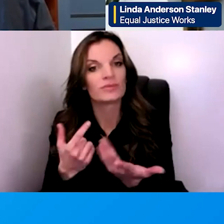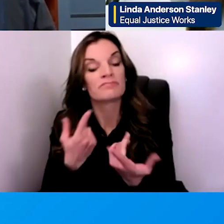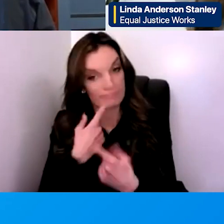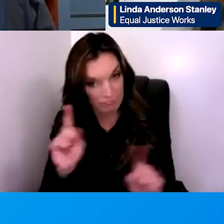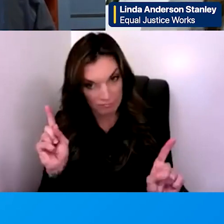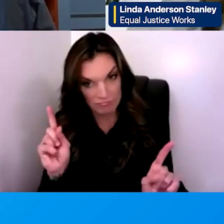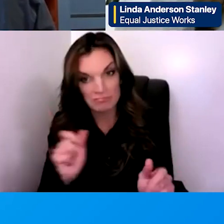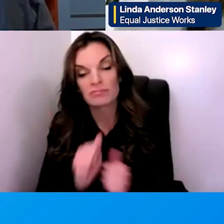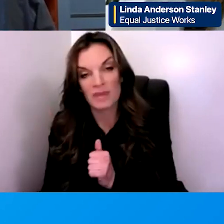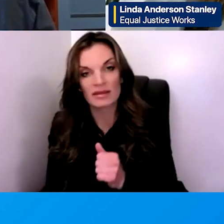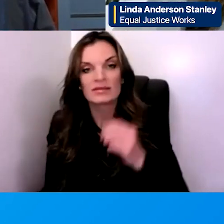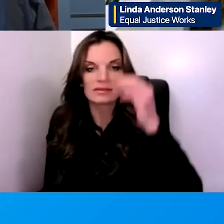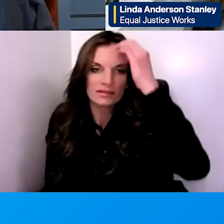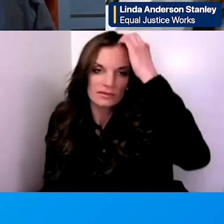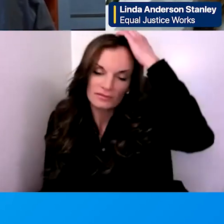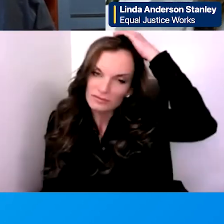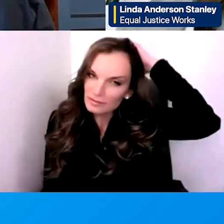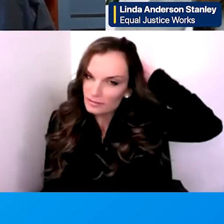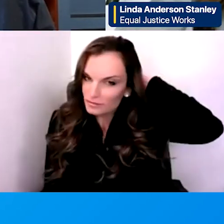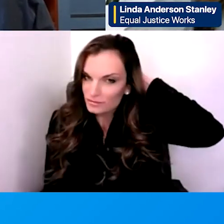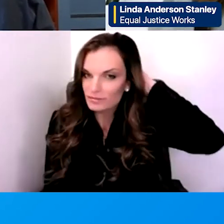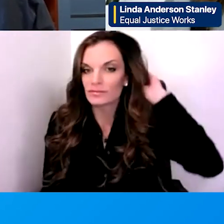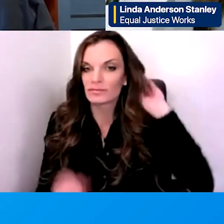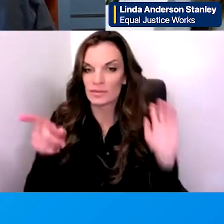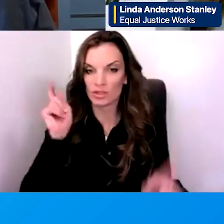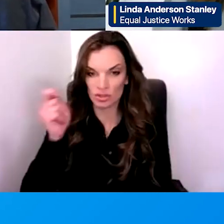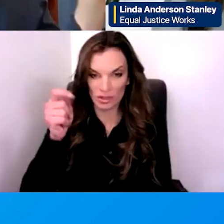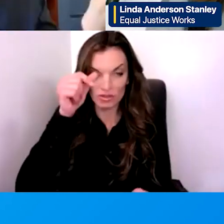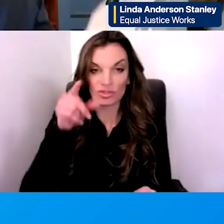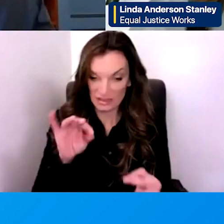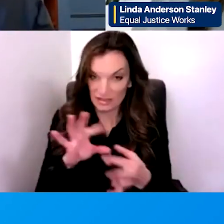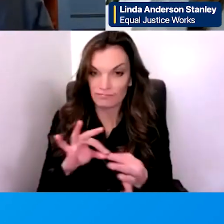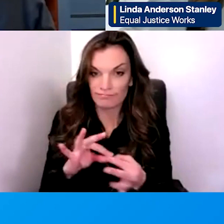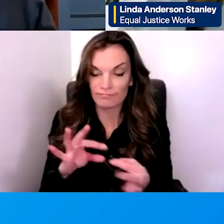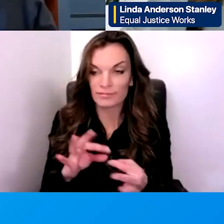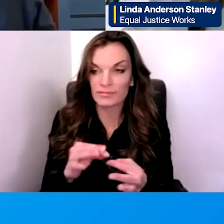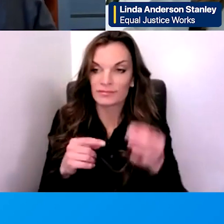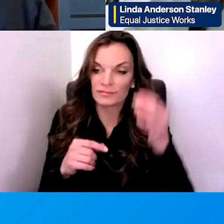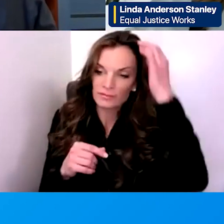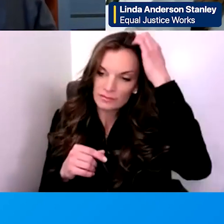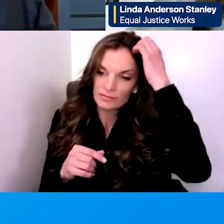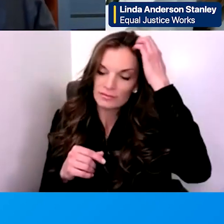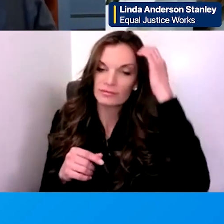The Judge understood and did say that it was important case law for us lawyers that the ADA